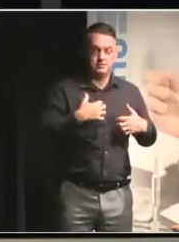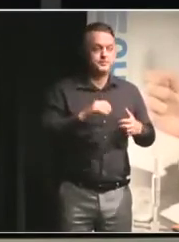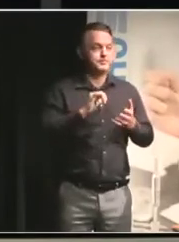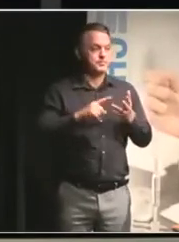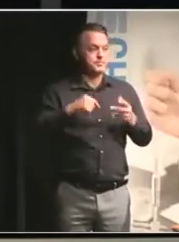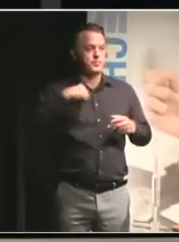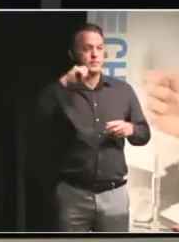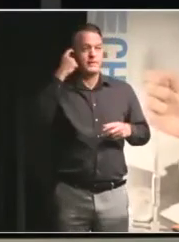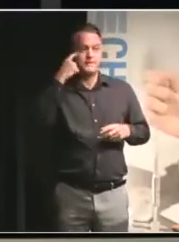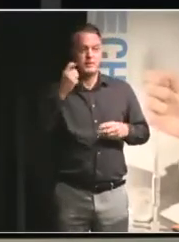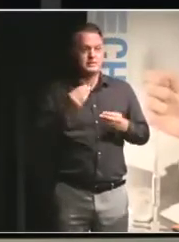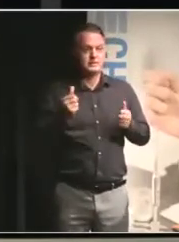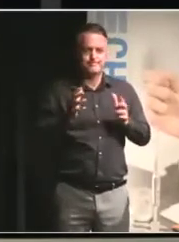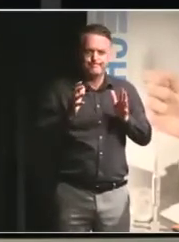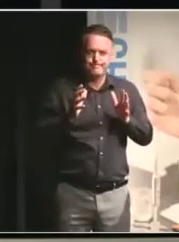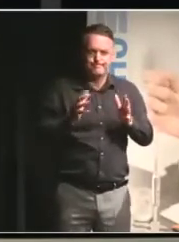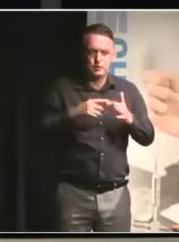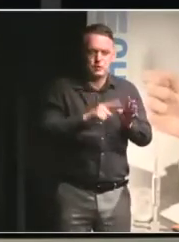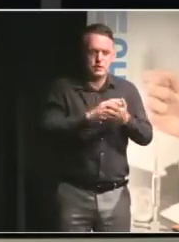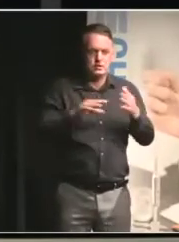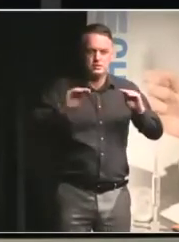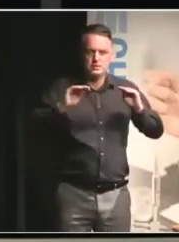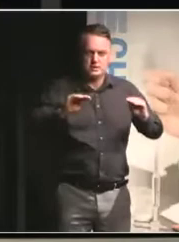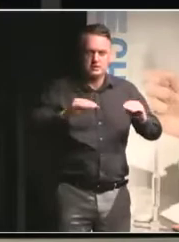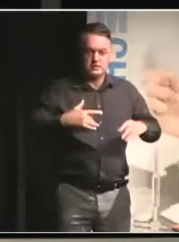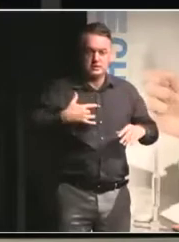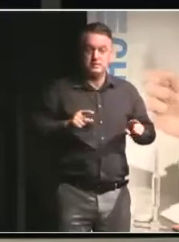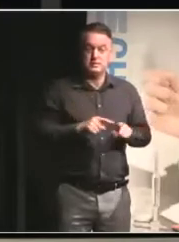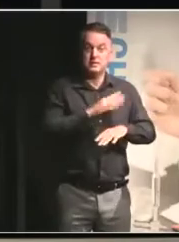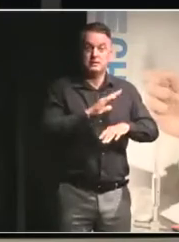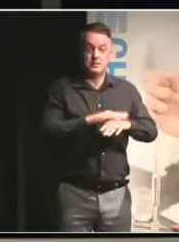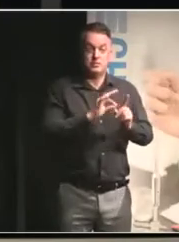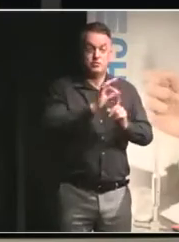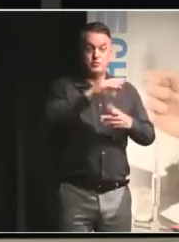subversive way of teaching sustainability, while simultaneously improving student achievement in